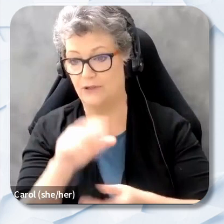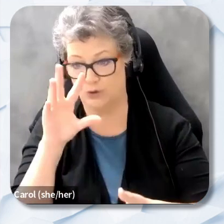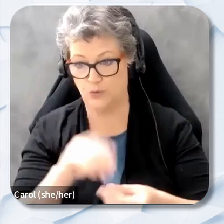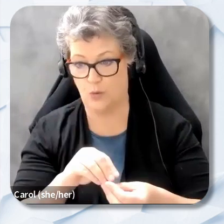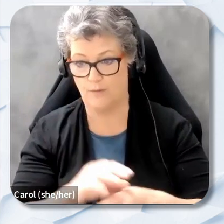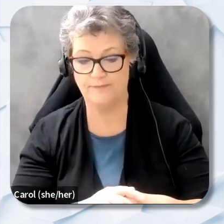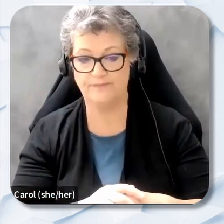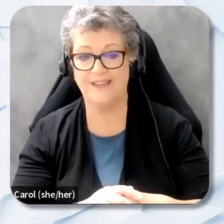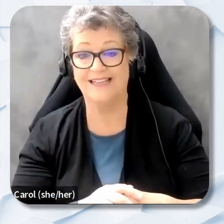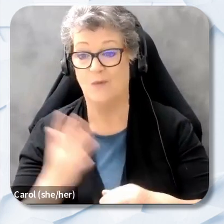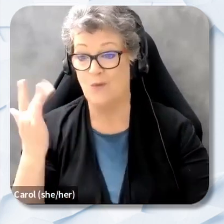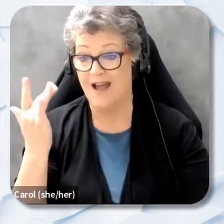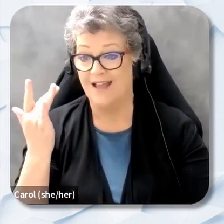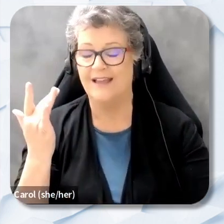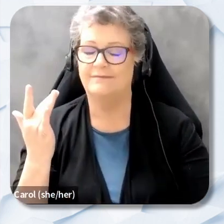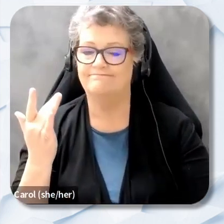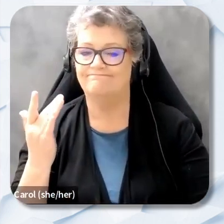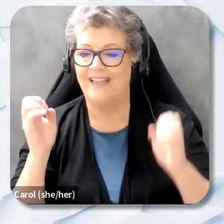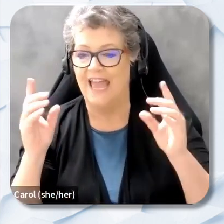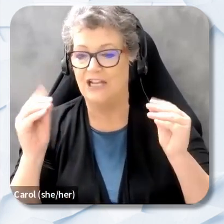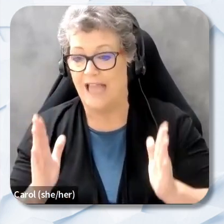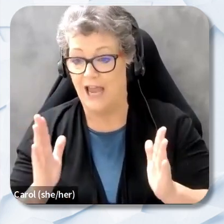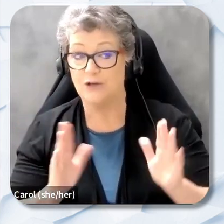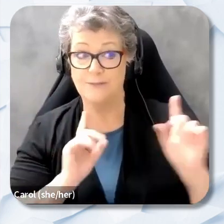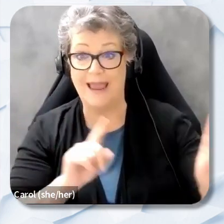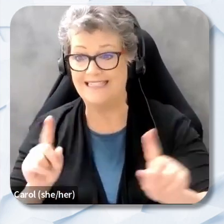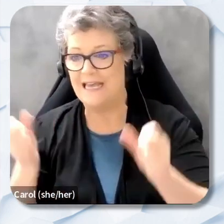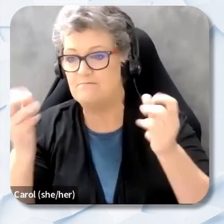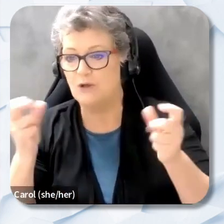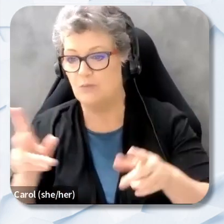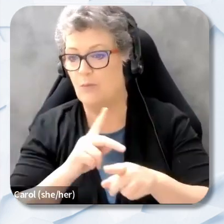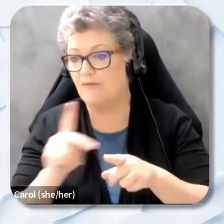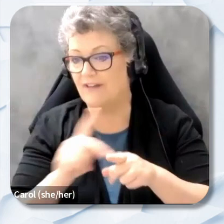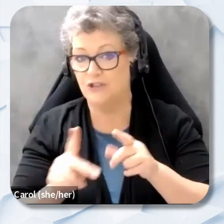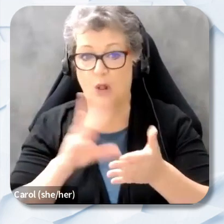This is due to the fact that educators may attend multiple professional learning opportunities